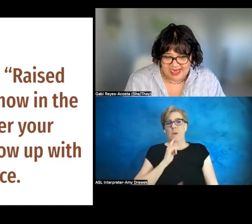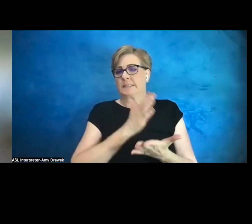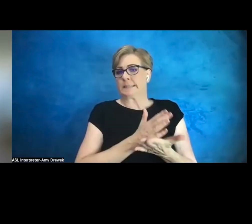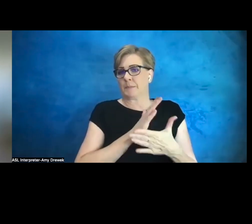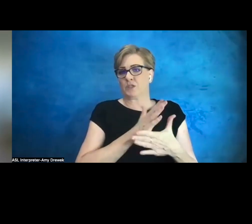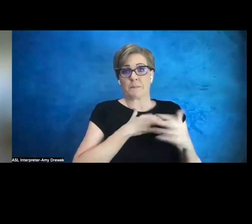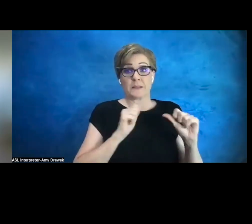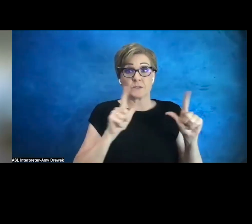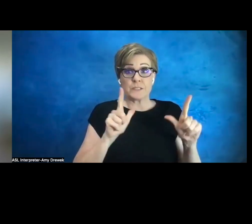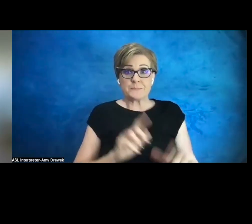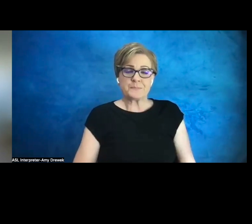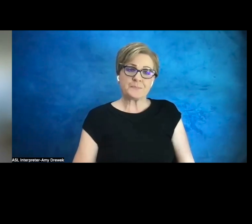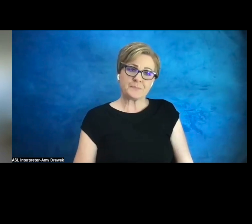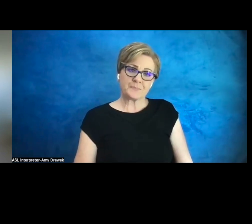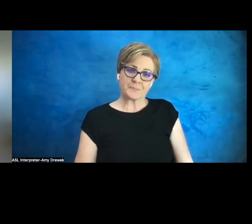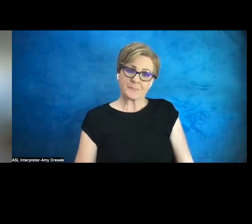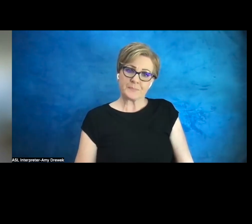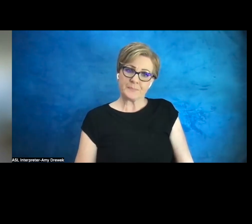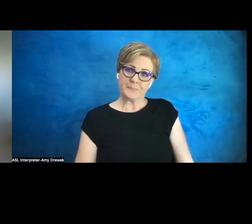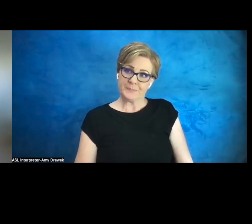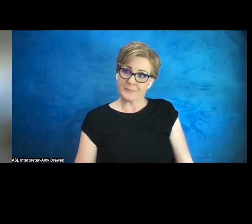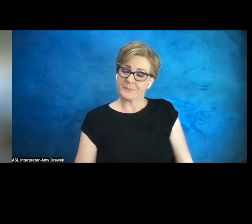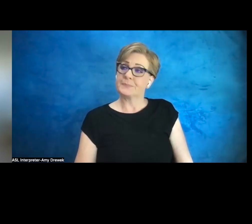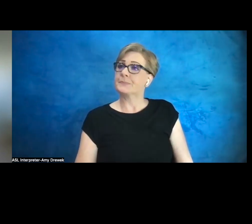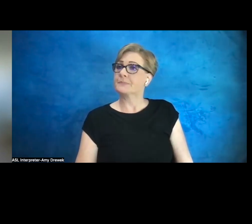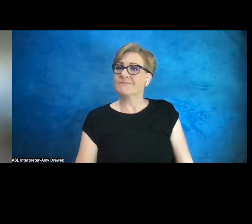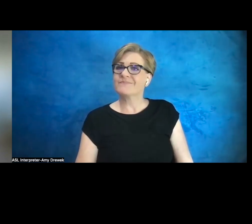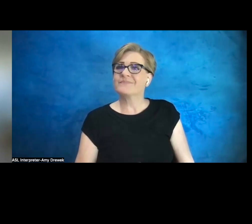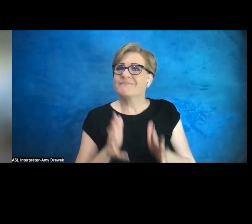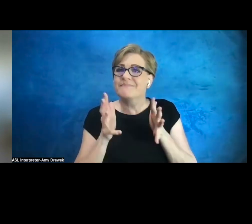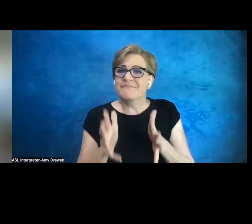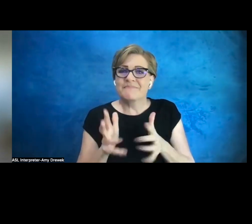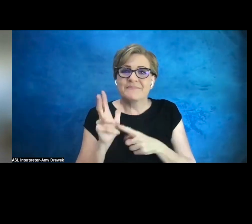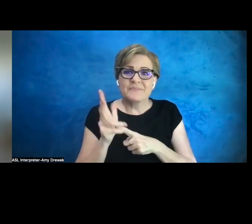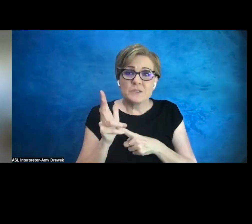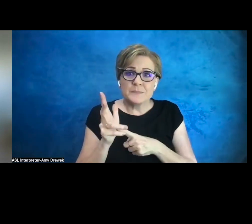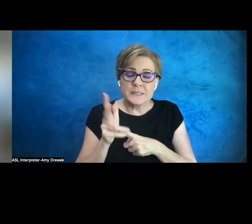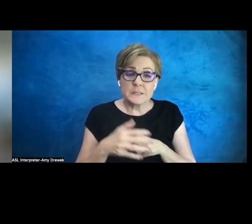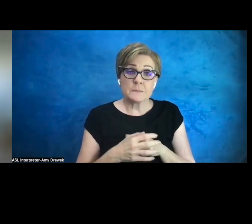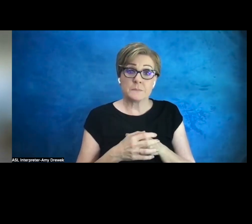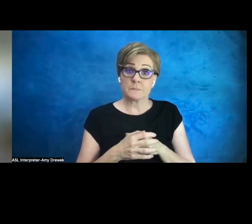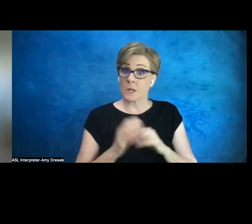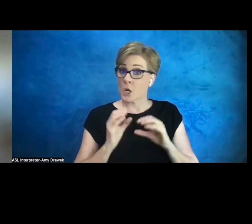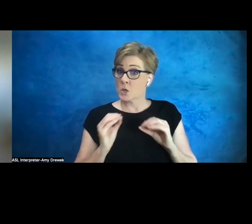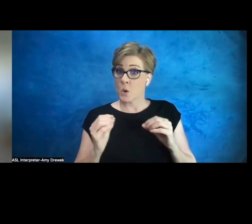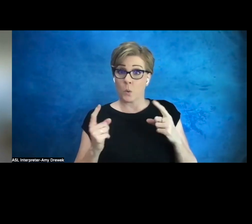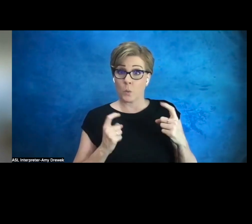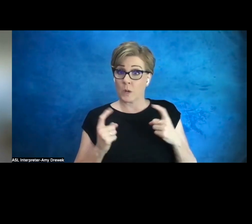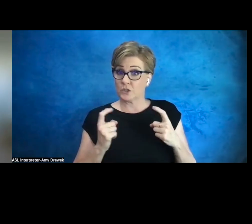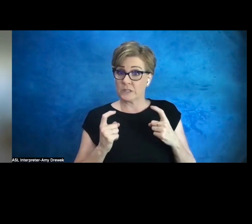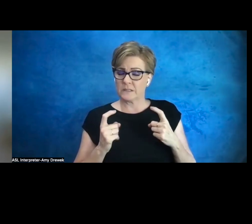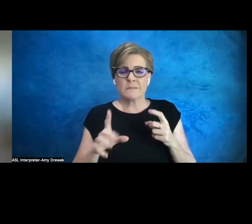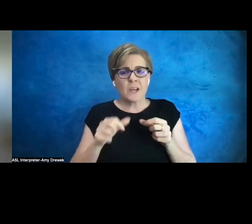As we enter our final few minutes together. So if there are no questions, again, you can